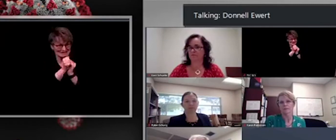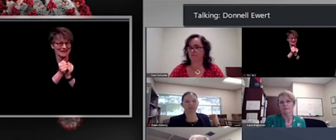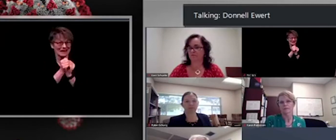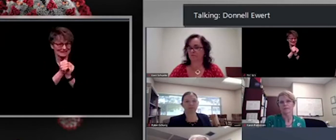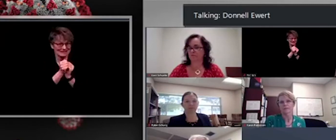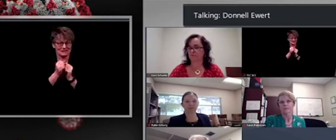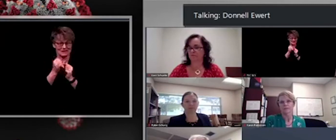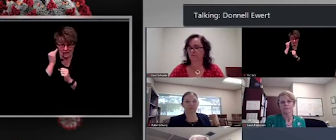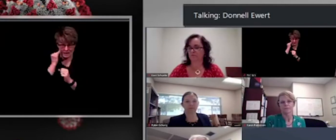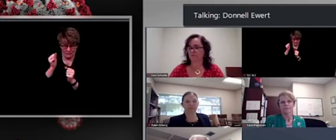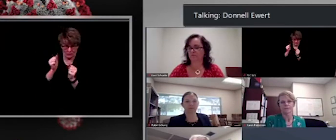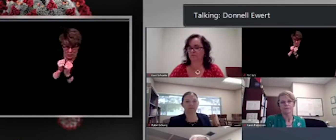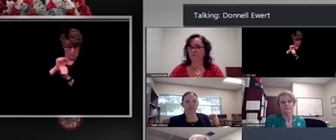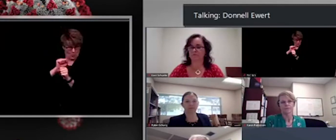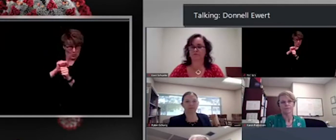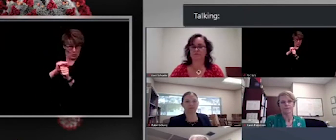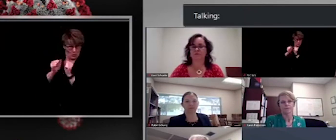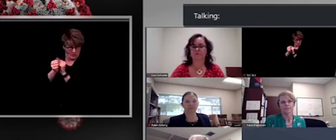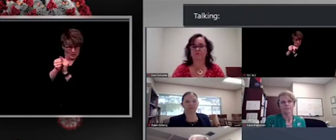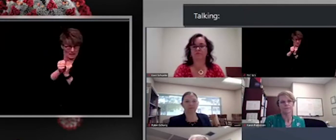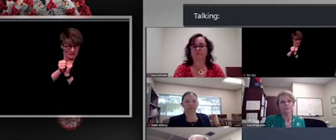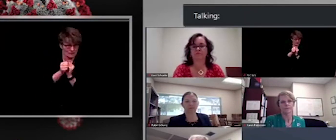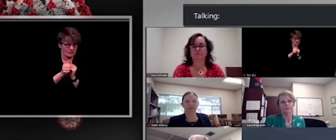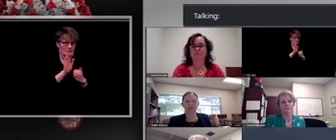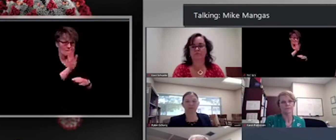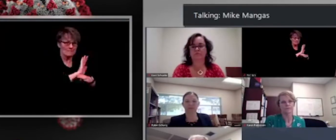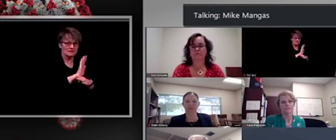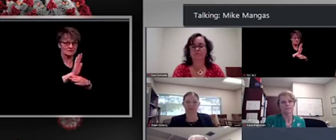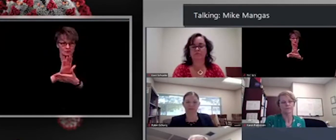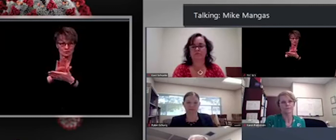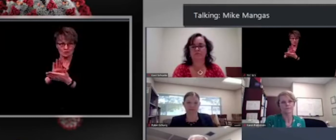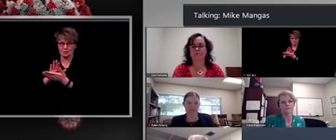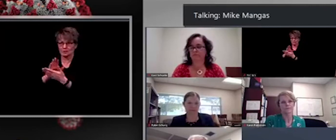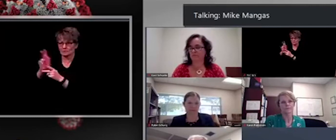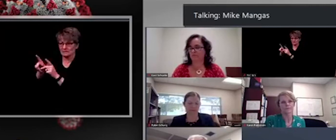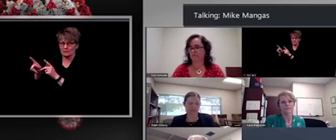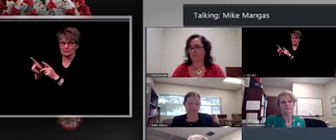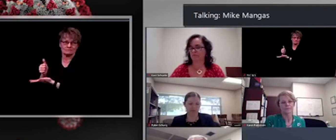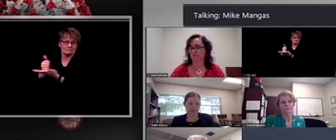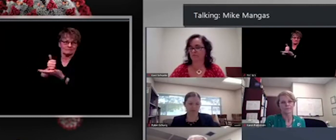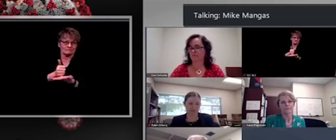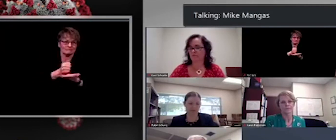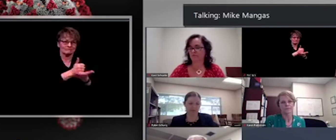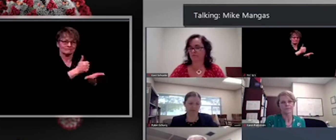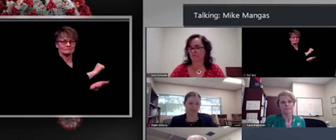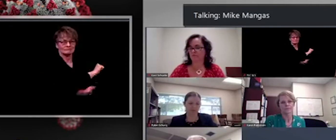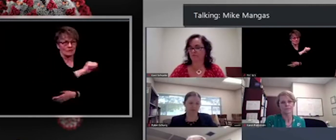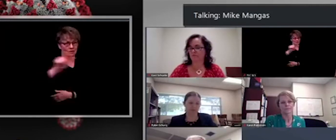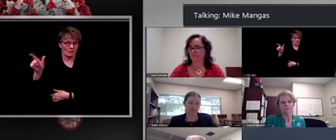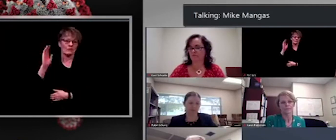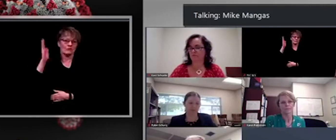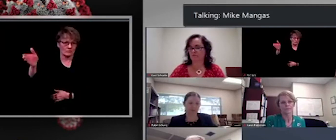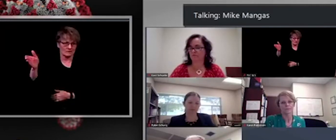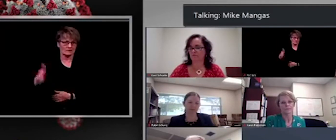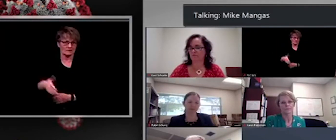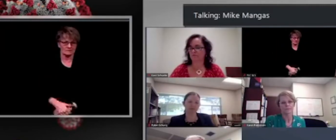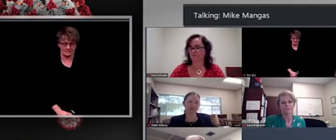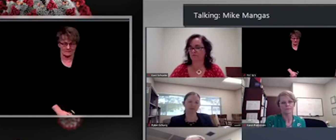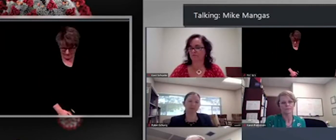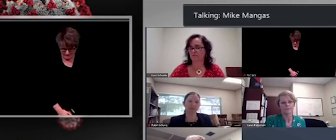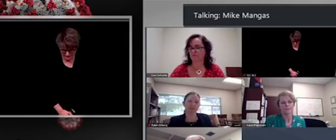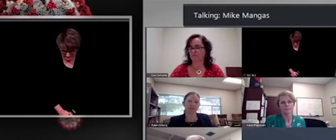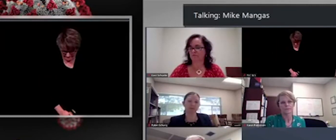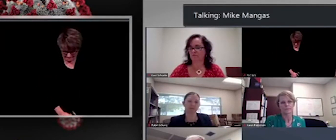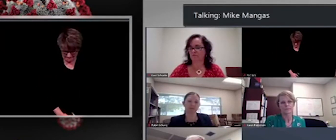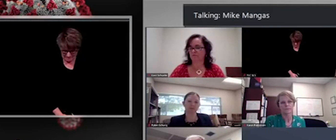Thank you, Donnell. You mentioned case rates. Is there a number that we watch for here,